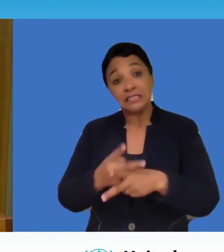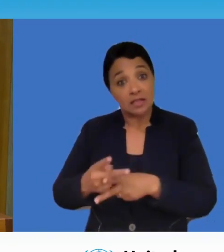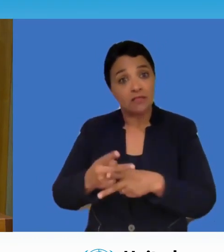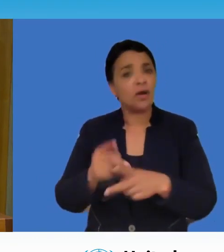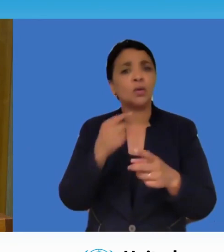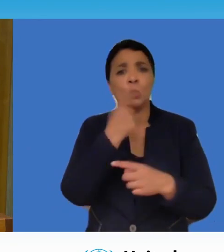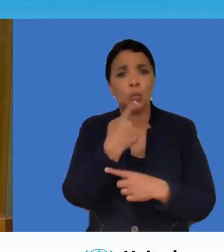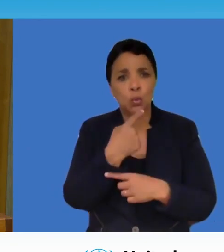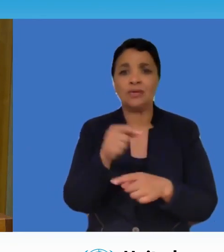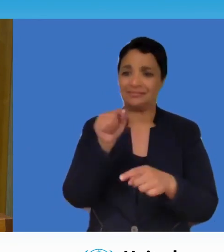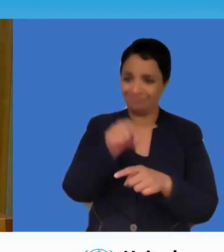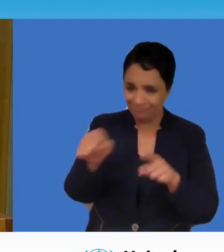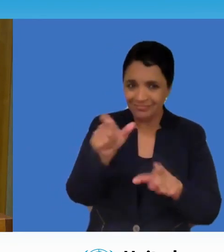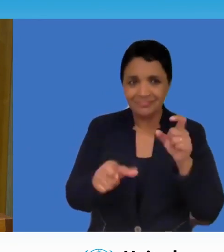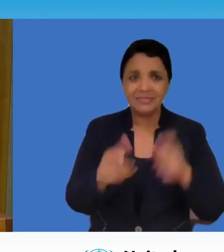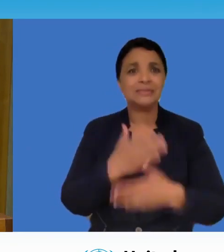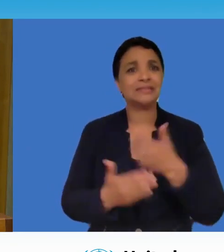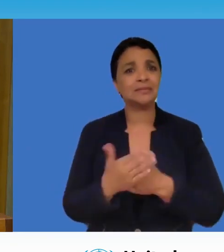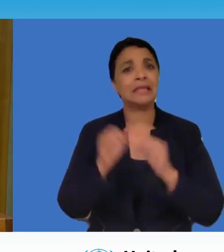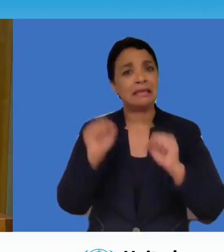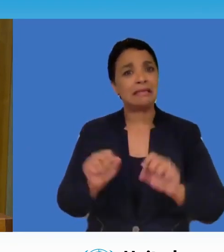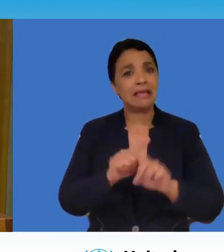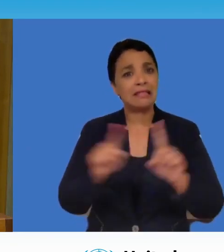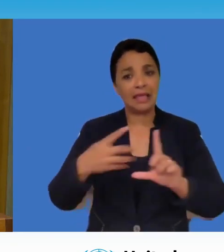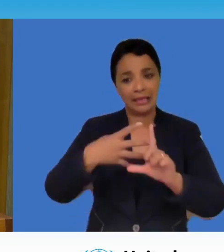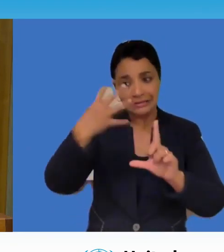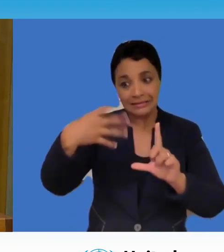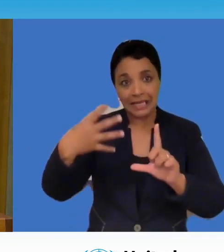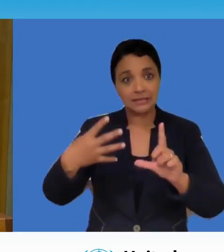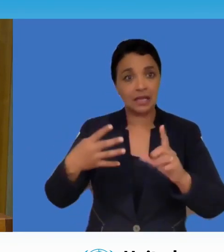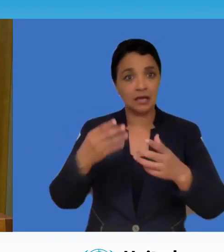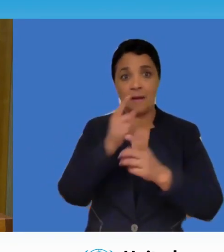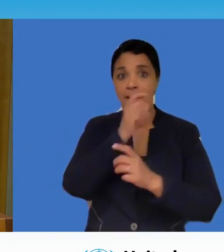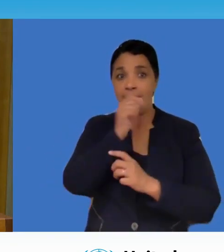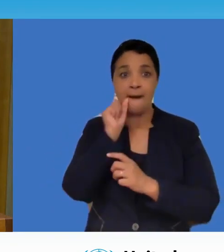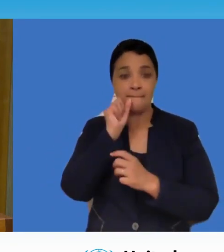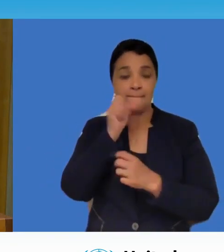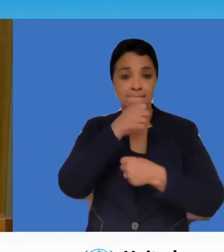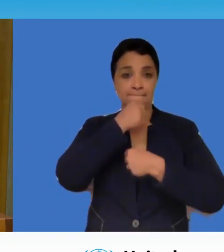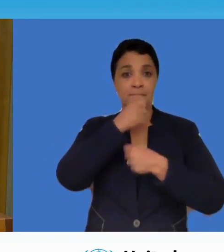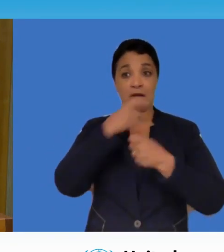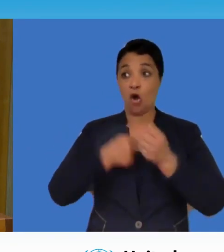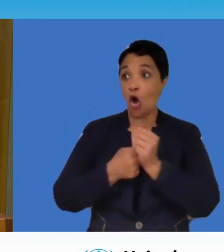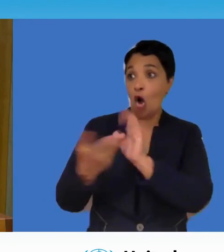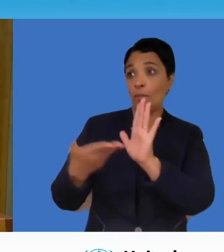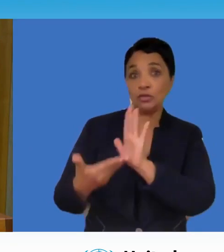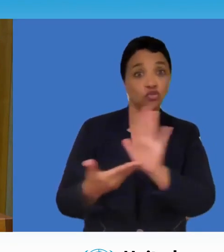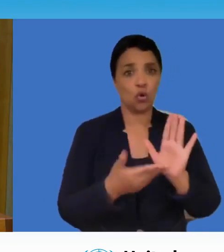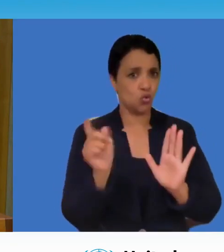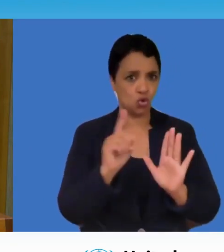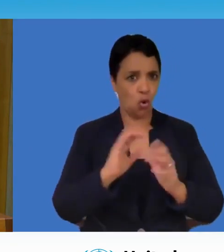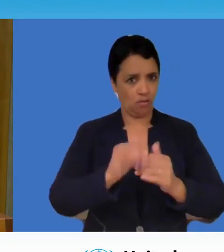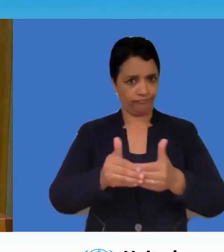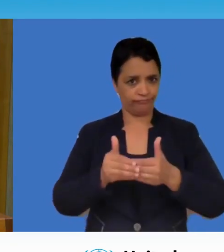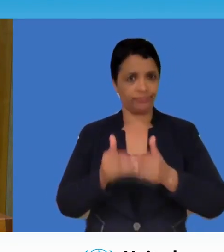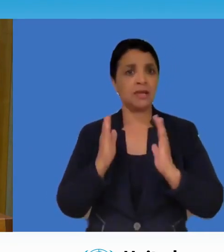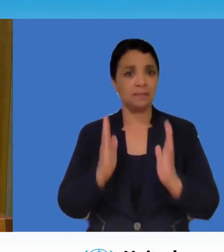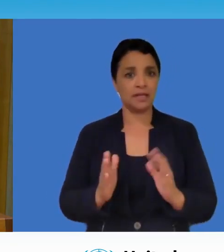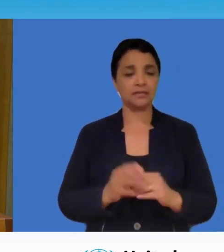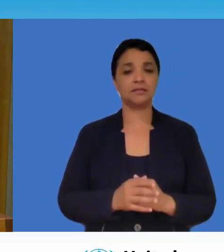of persons with disabilities including managing their personal data this crucial issue for the